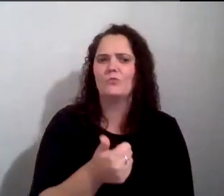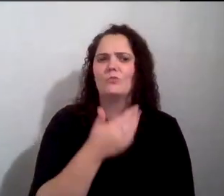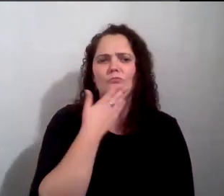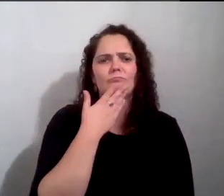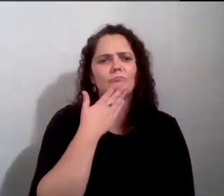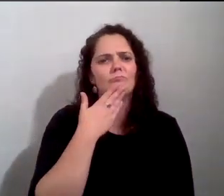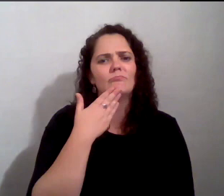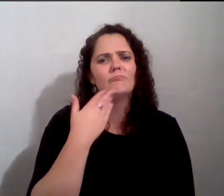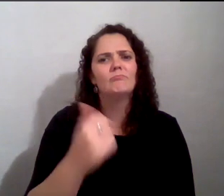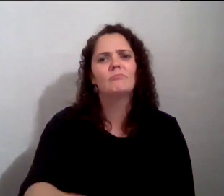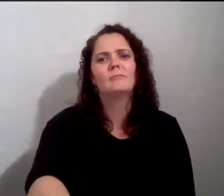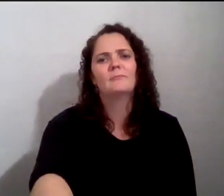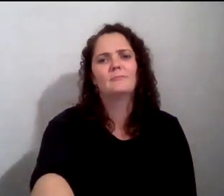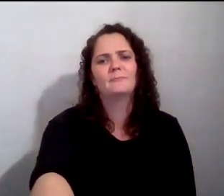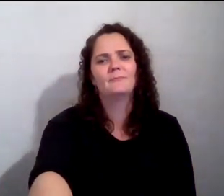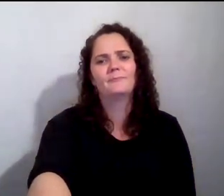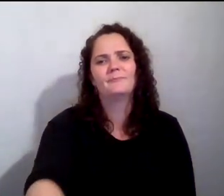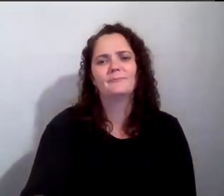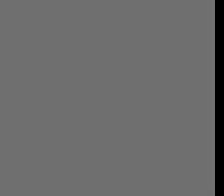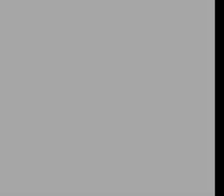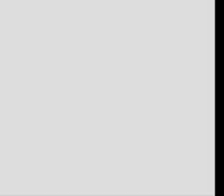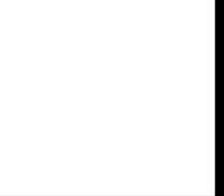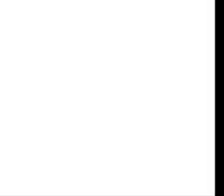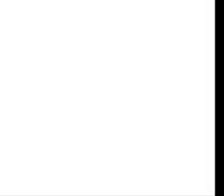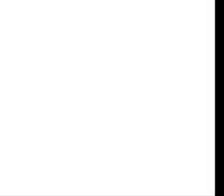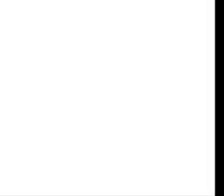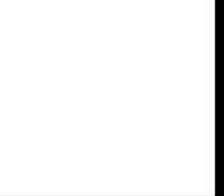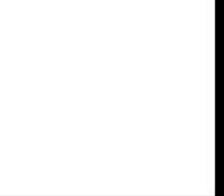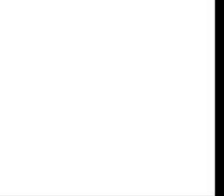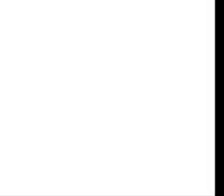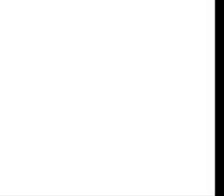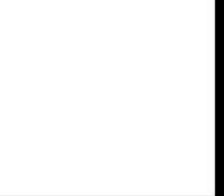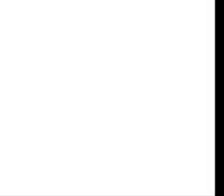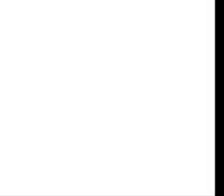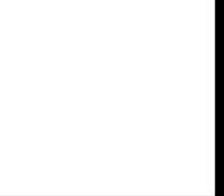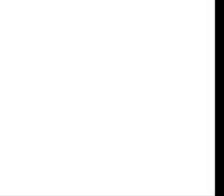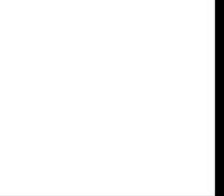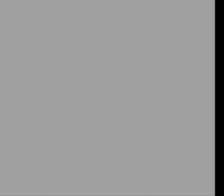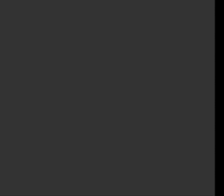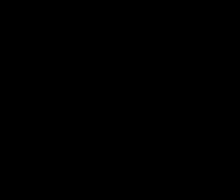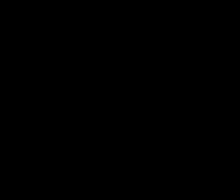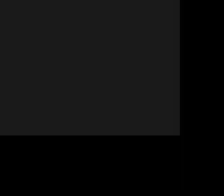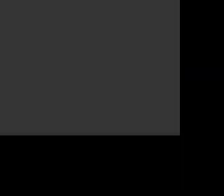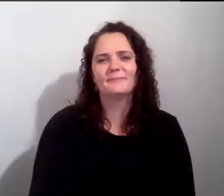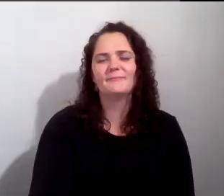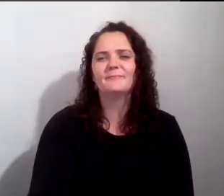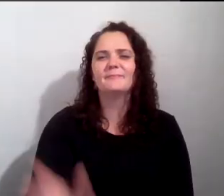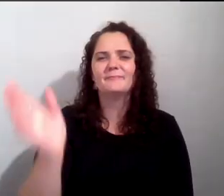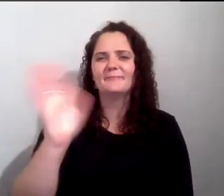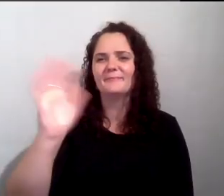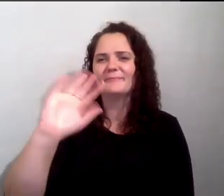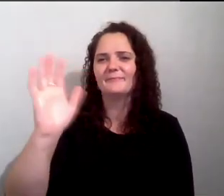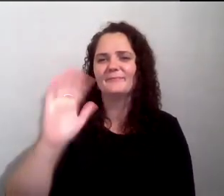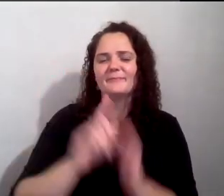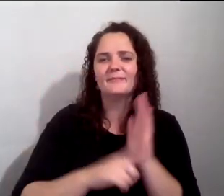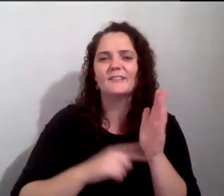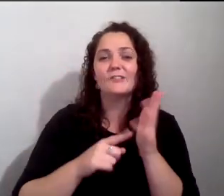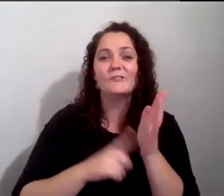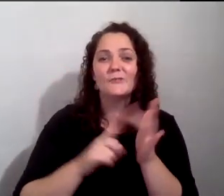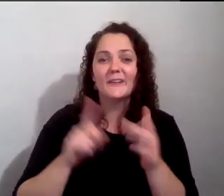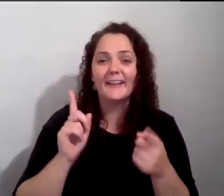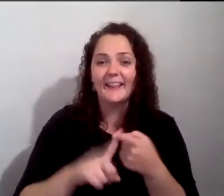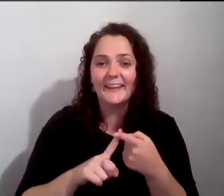within the Gallery’s Collection. Hi Julie. Good morning. Oh great